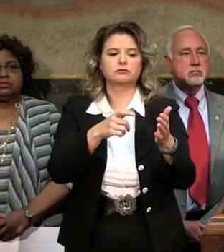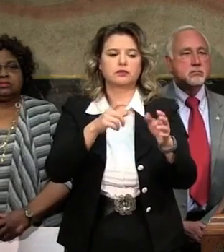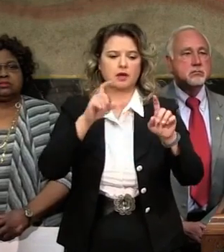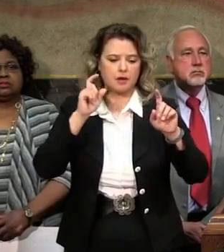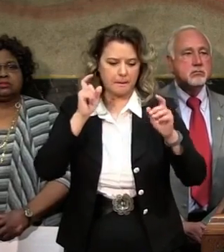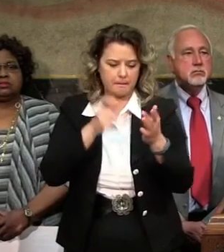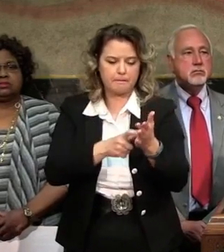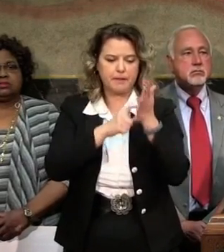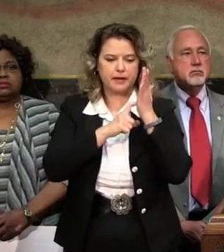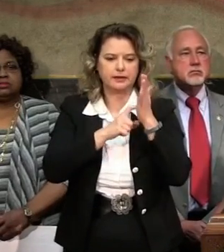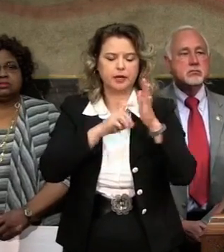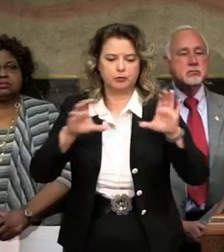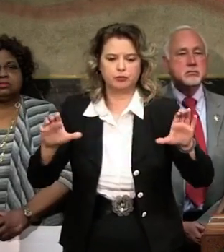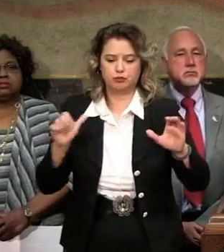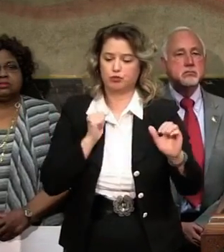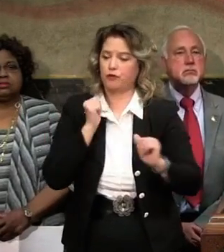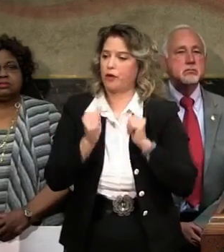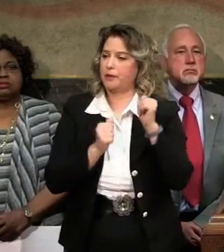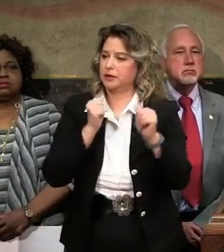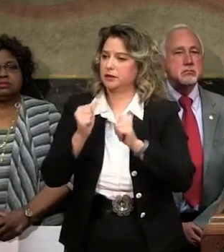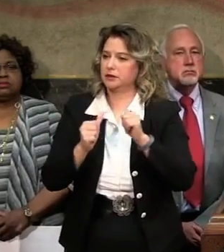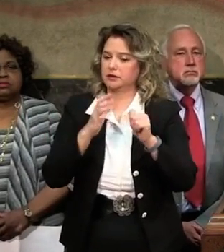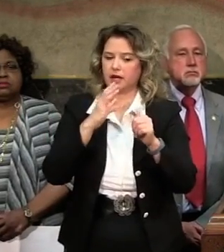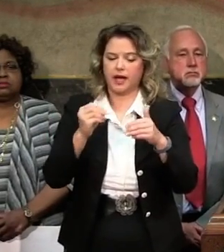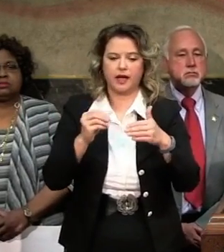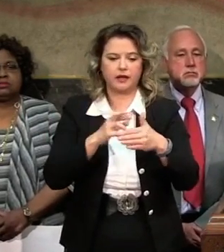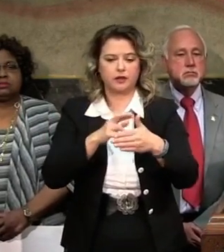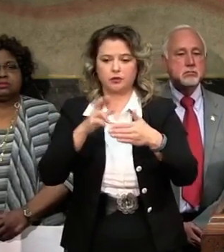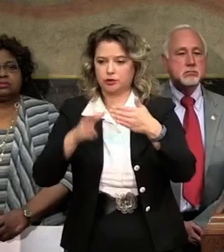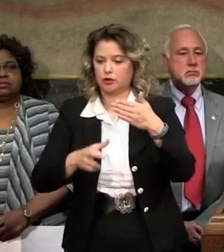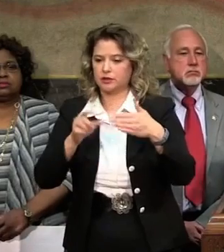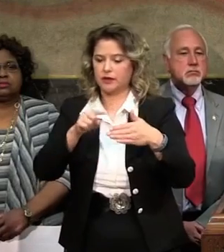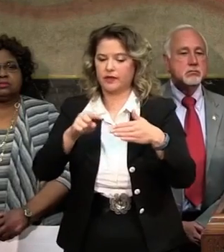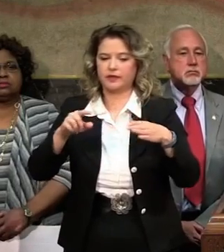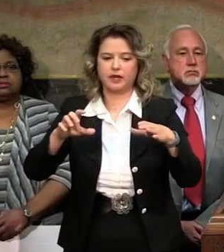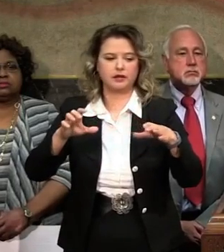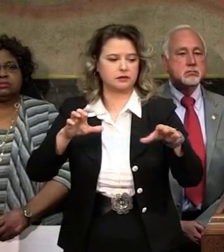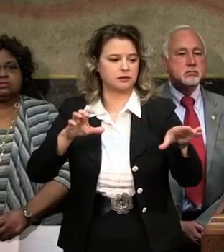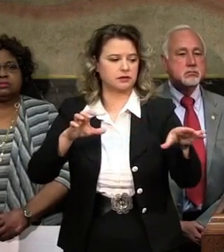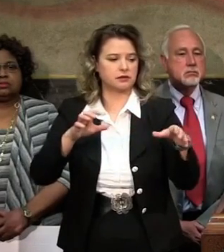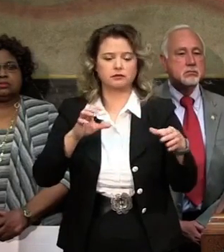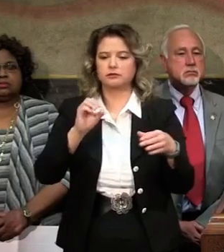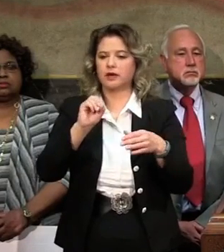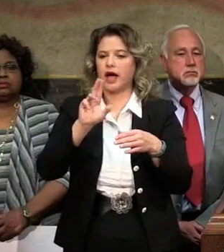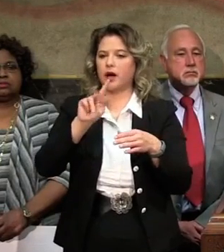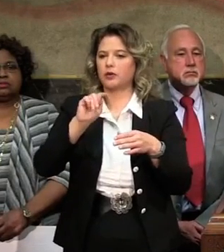implementation and outcomes of these reforms enacted also that that bill will